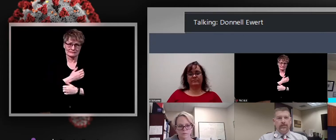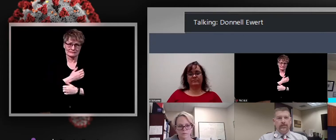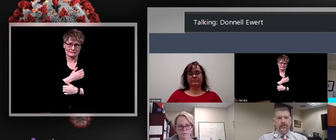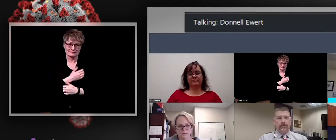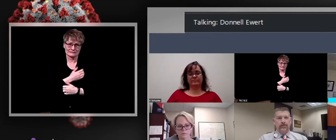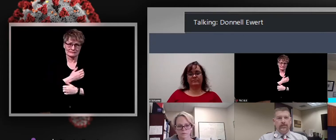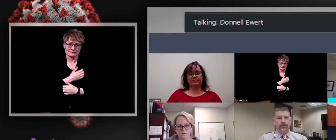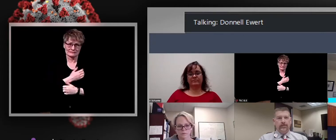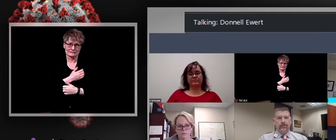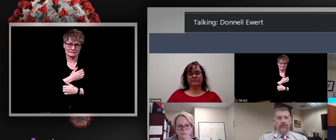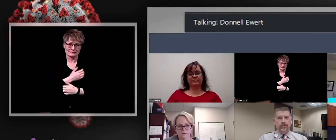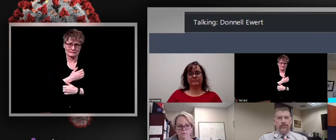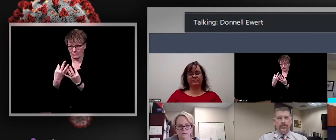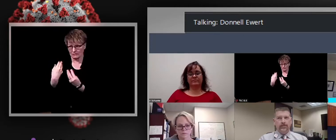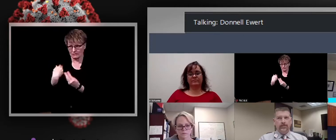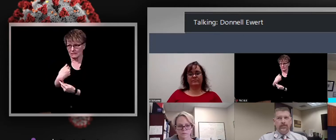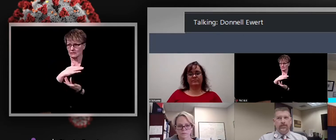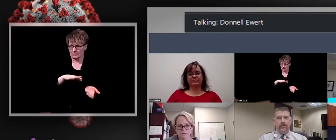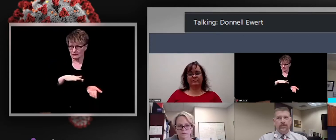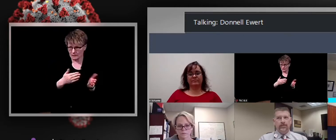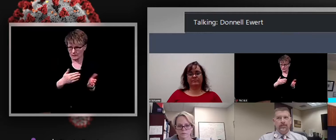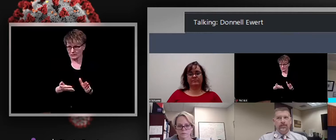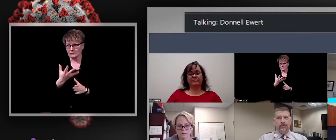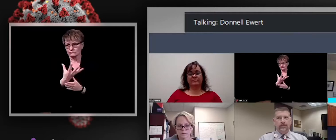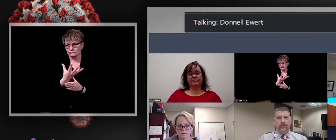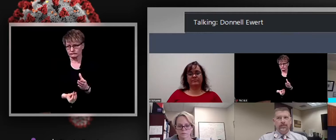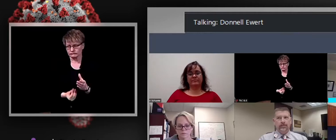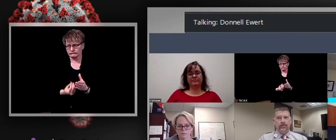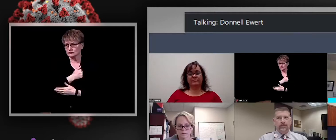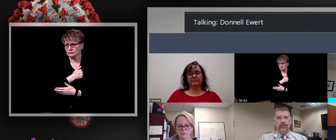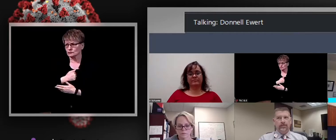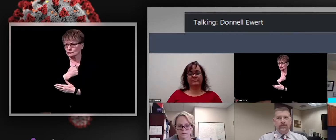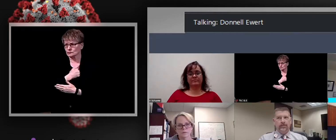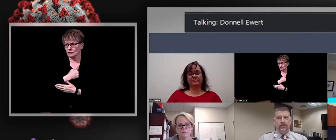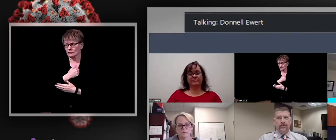very trying, especially this time of year, so our condolences go to all those Shasta